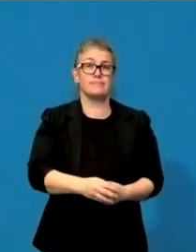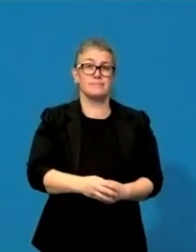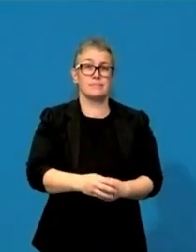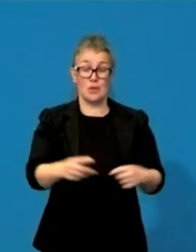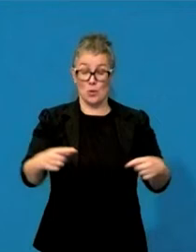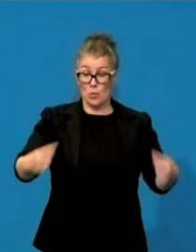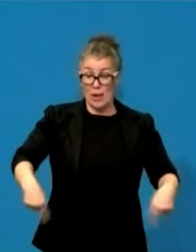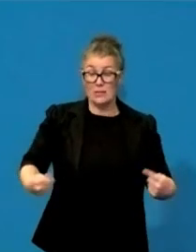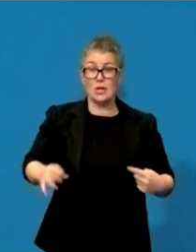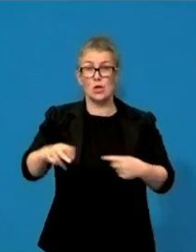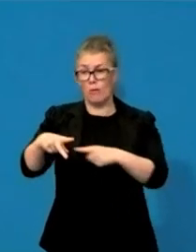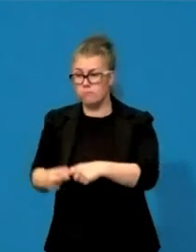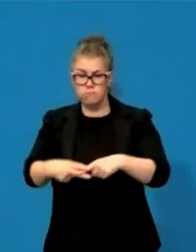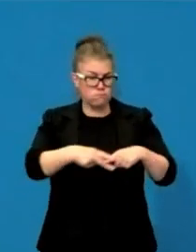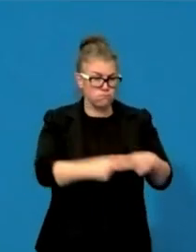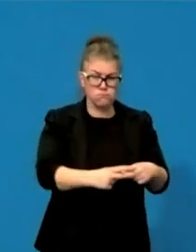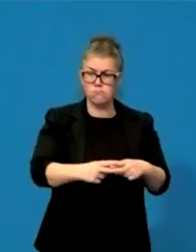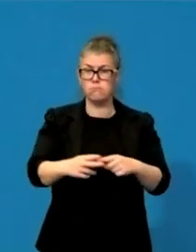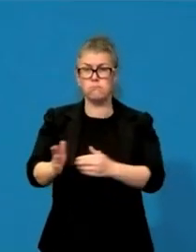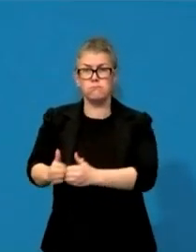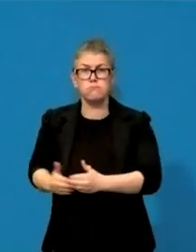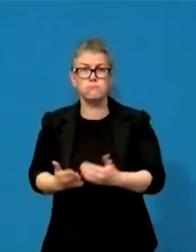maintained, commode, parts missing.